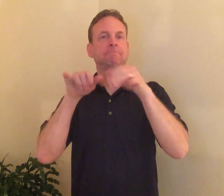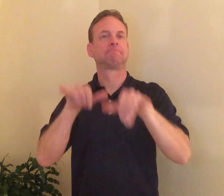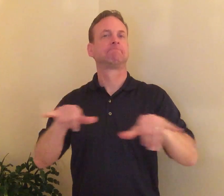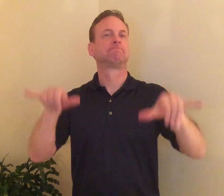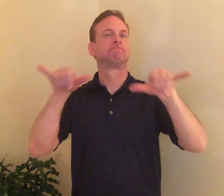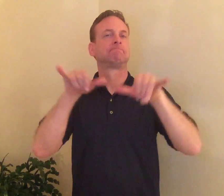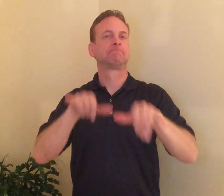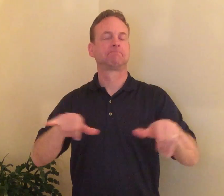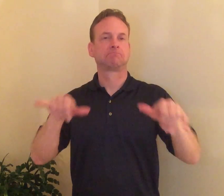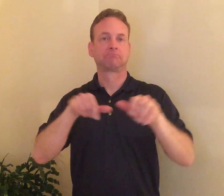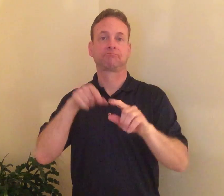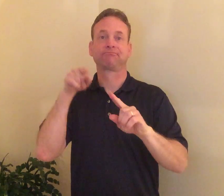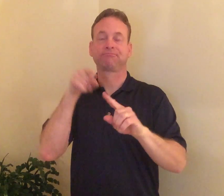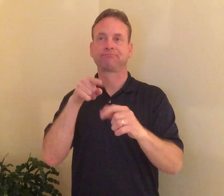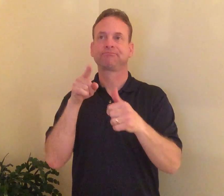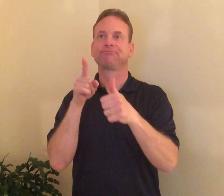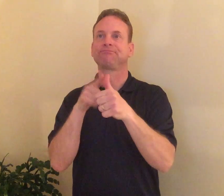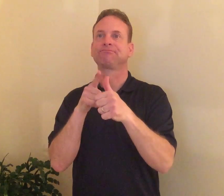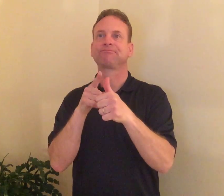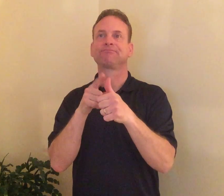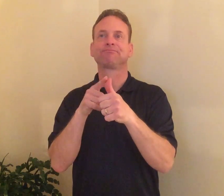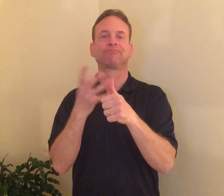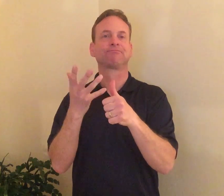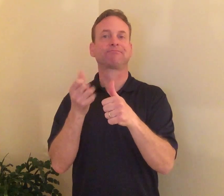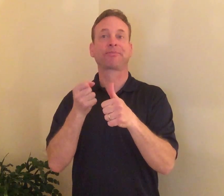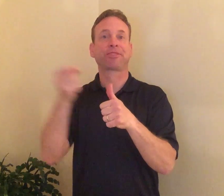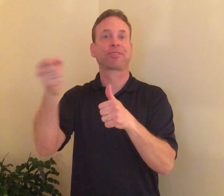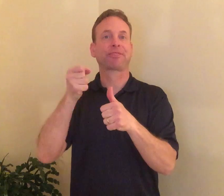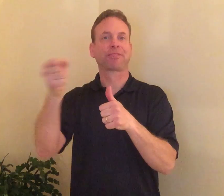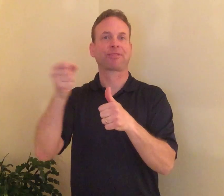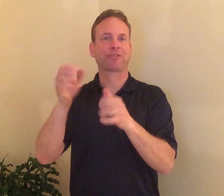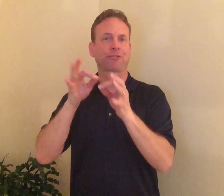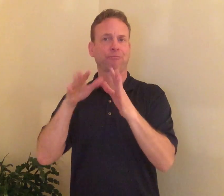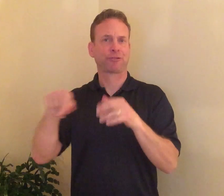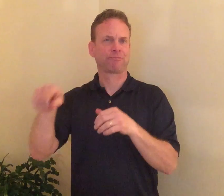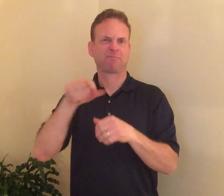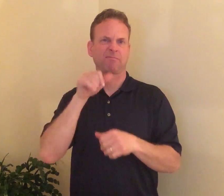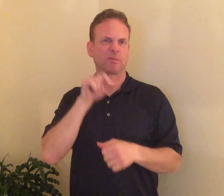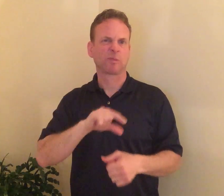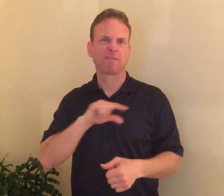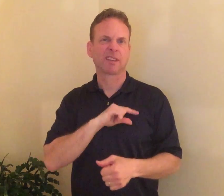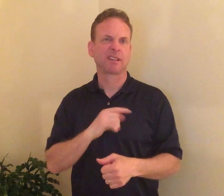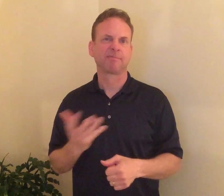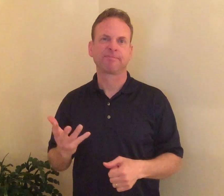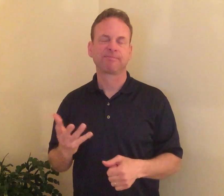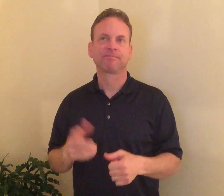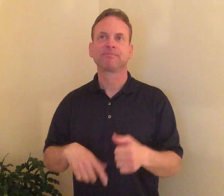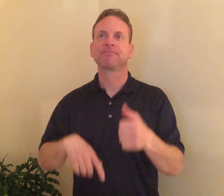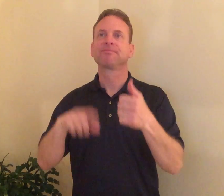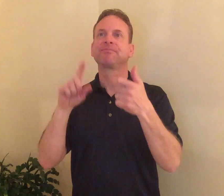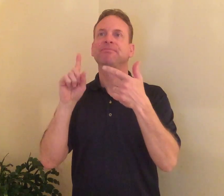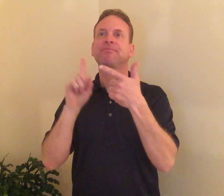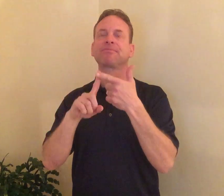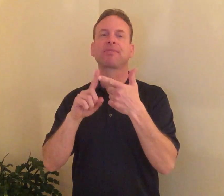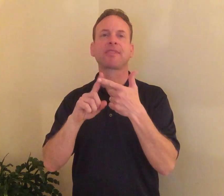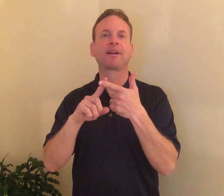and again. The first theme was around the provision of unqualified interpreters for assignments.